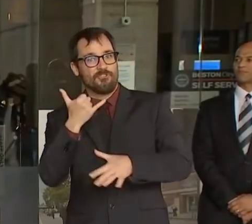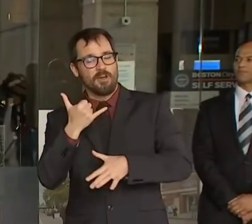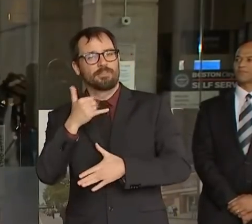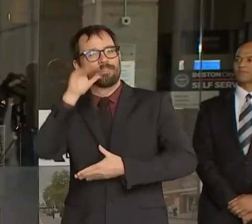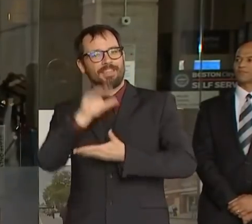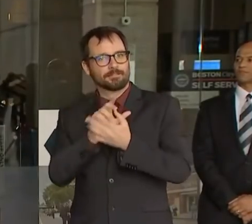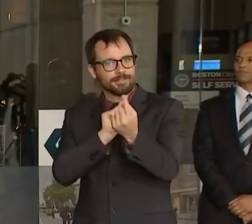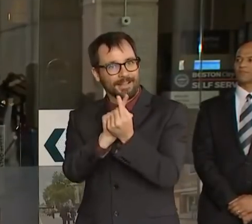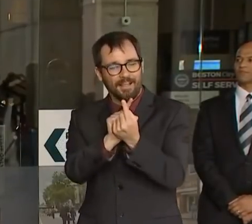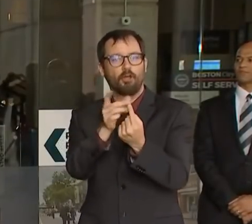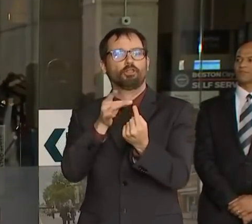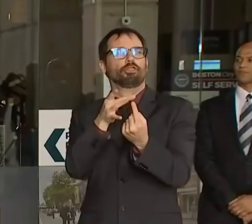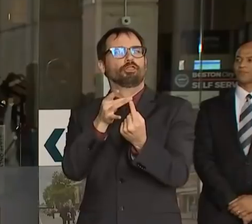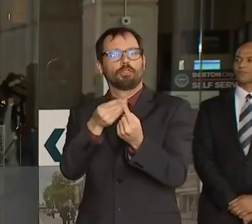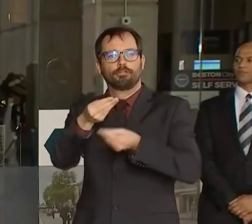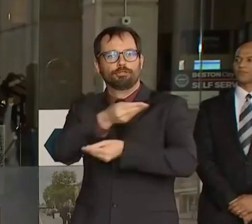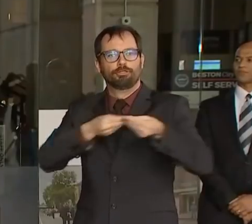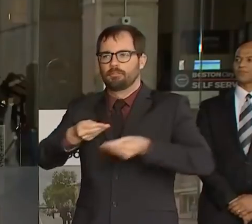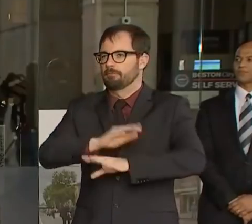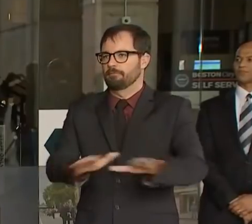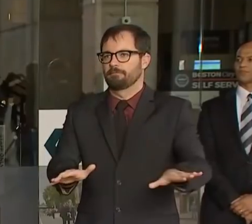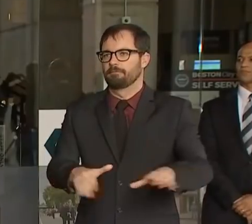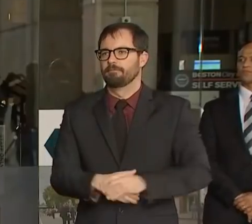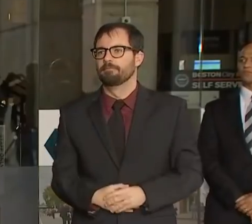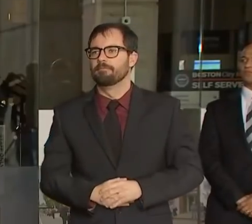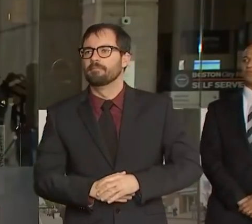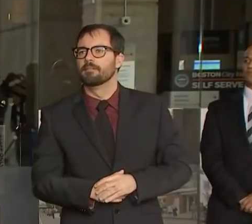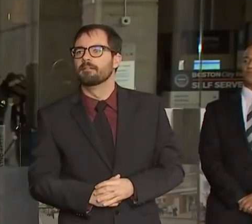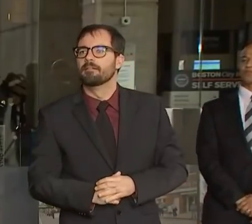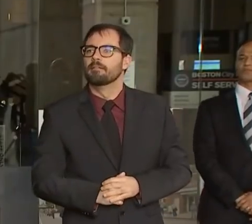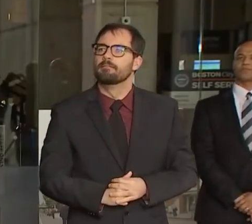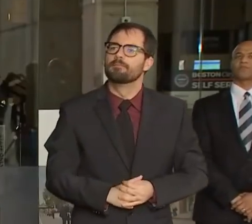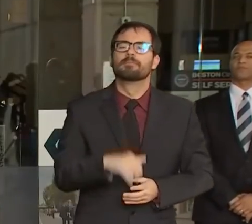IS FOR YOUR OWN SAFETY BY NOT HAVING CONTACT WITH PEOPLE. OFFICES WITHOUT TRANSACTION